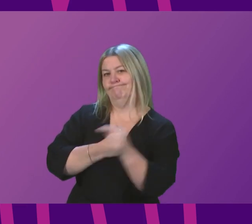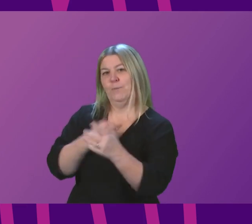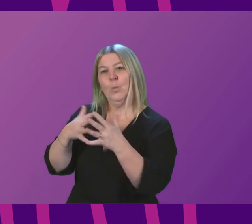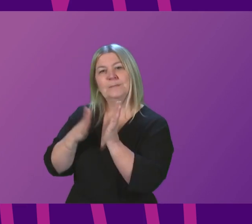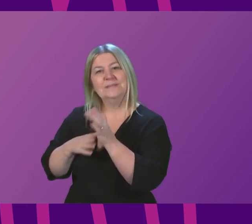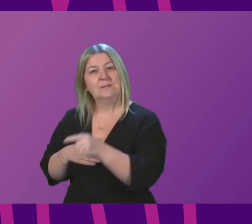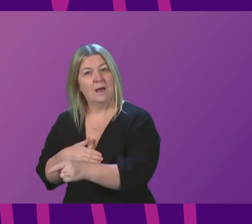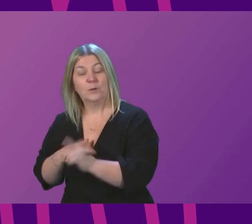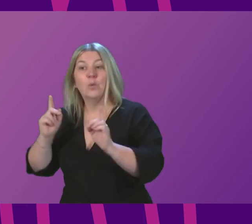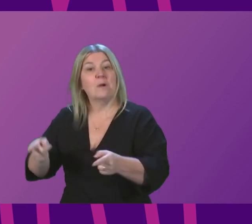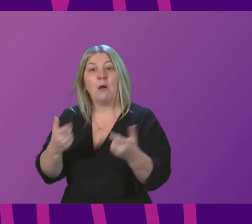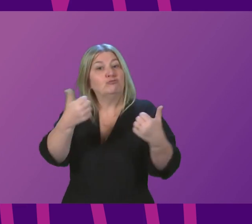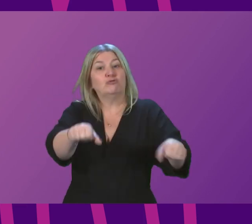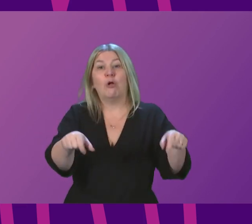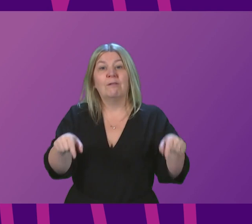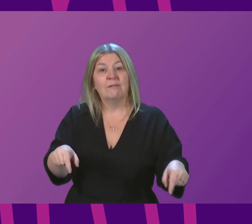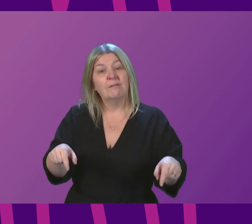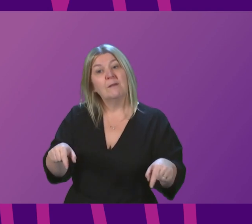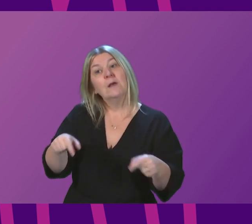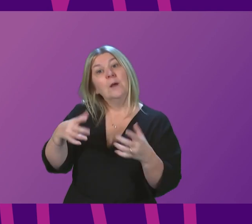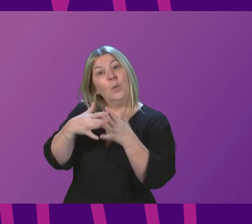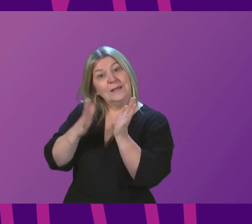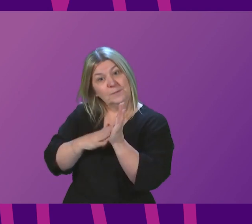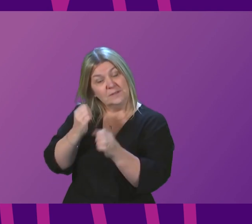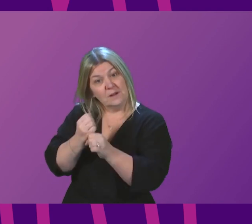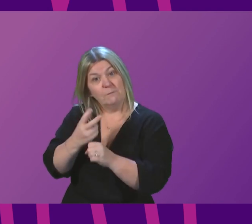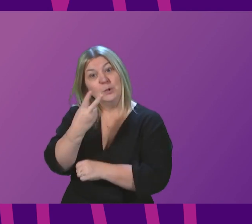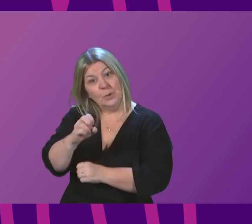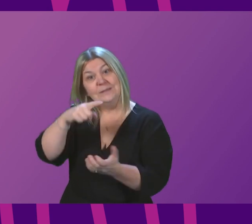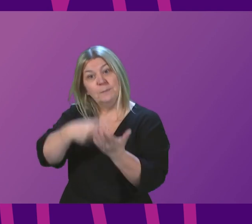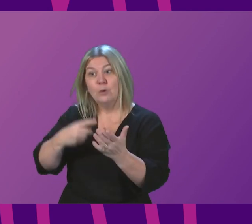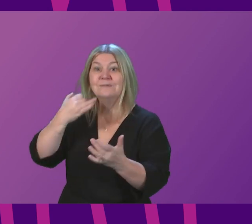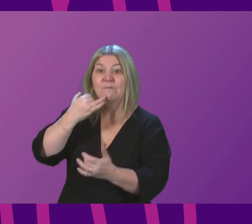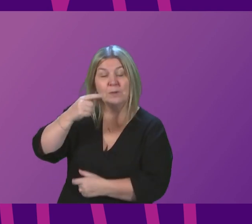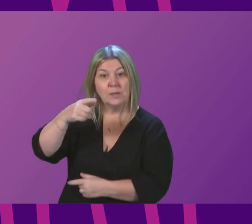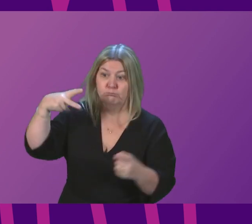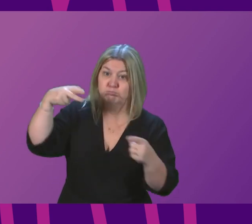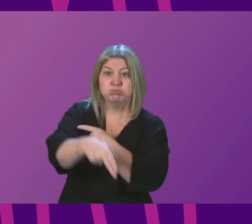We have also seen the Westminster Government take £20 a week out of the pockets of the